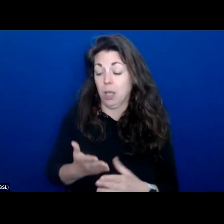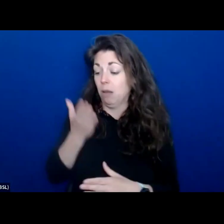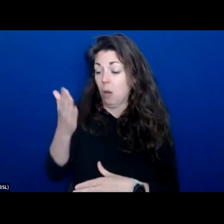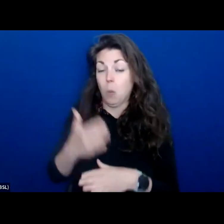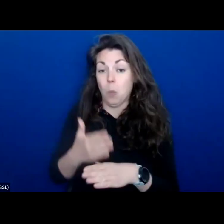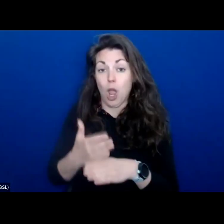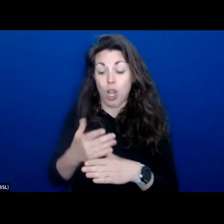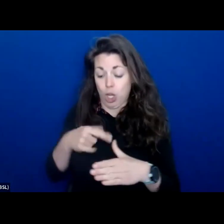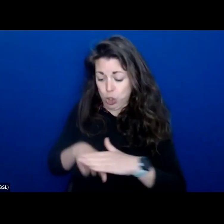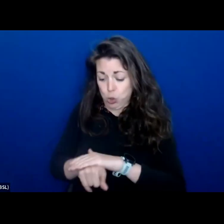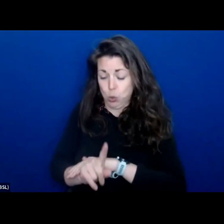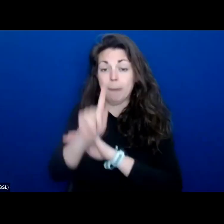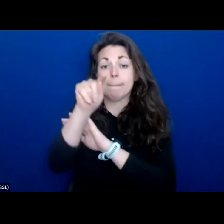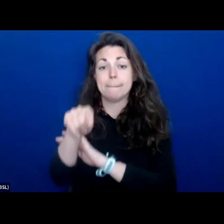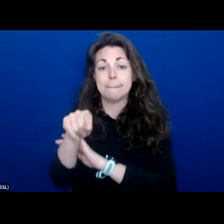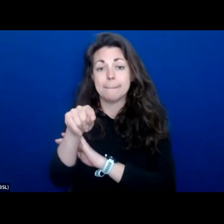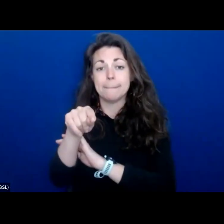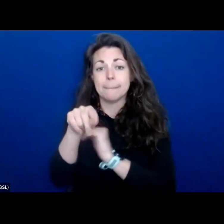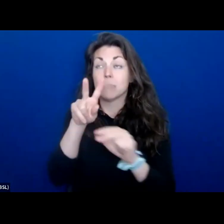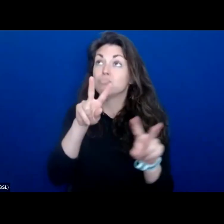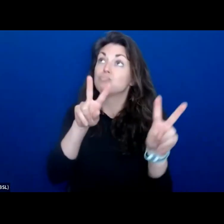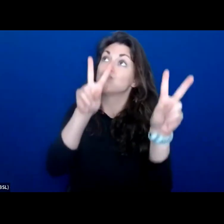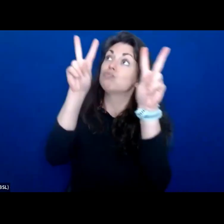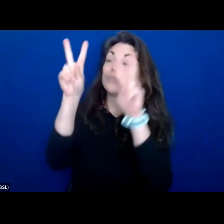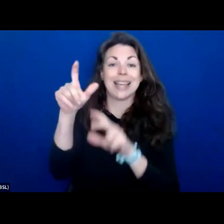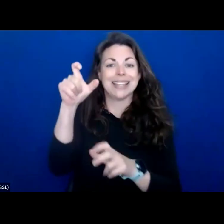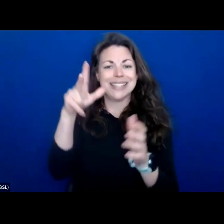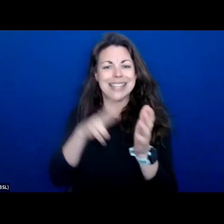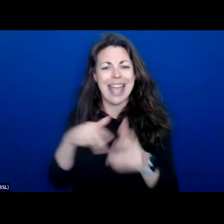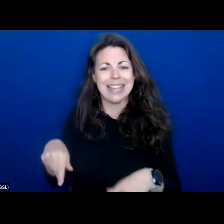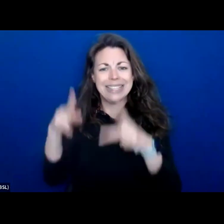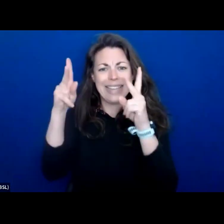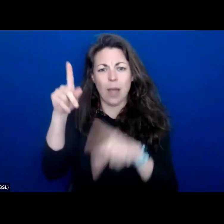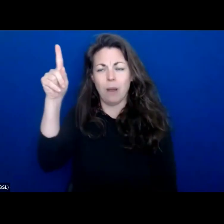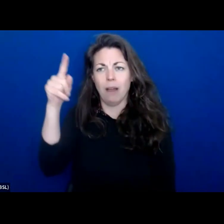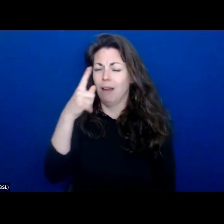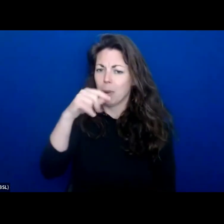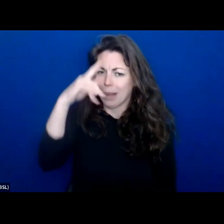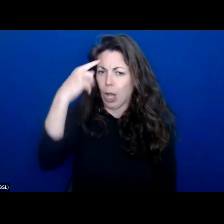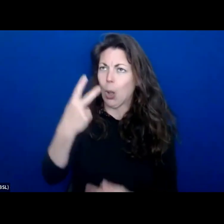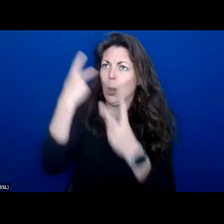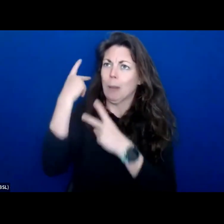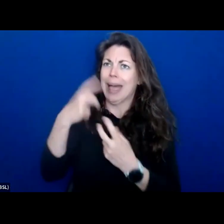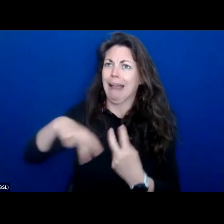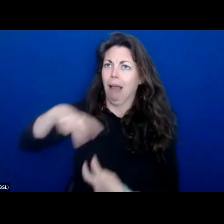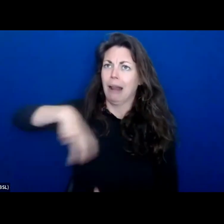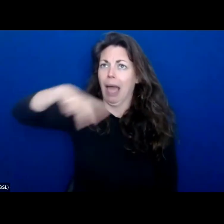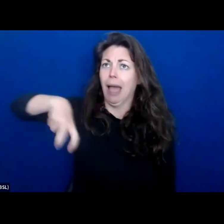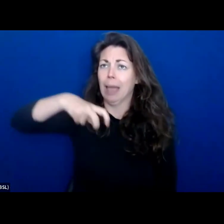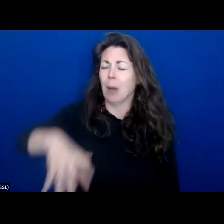in Toronto, and I was looking up at the CN Tower, probably remembering how much my legs hurt at the time climbing that, raising money.